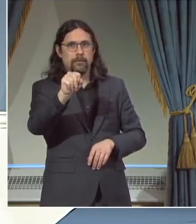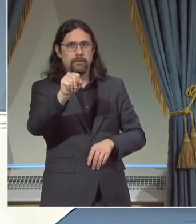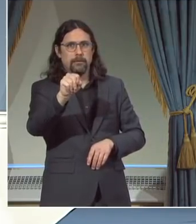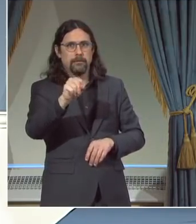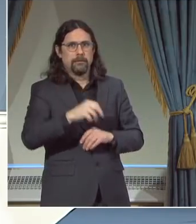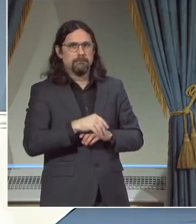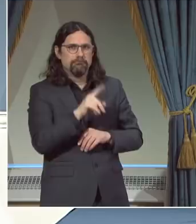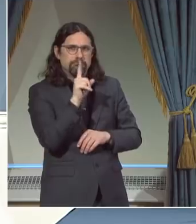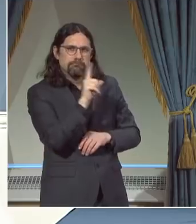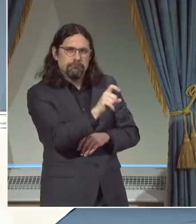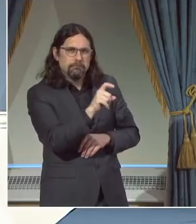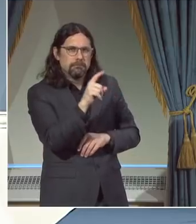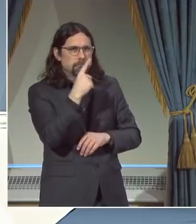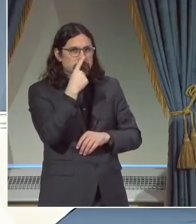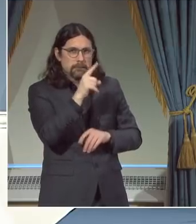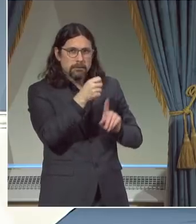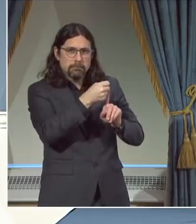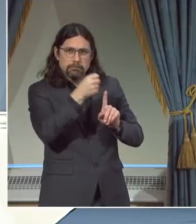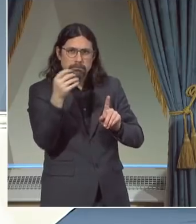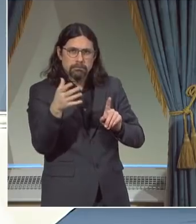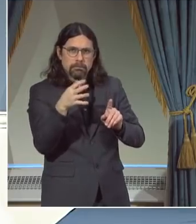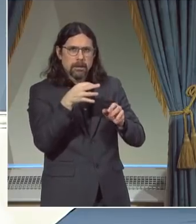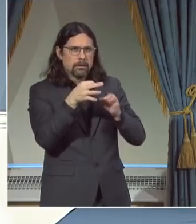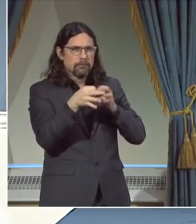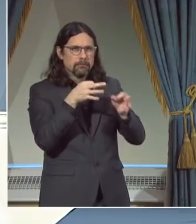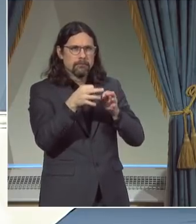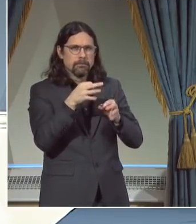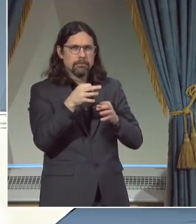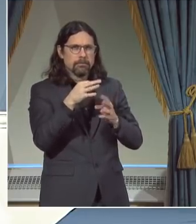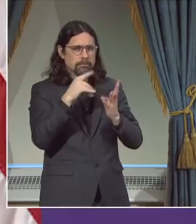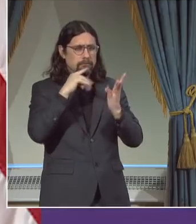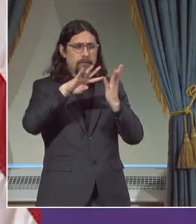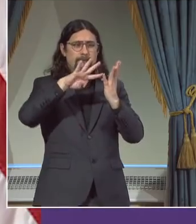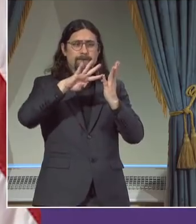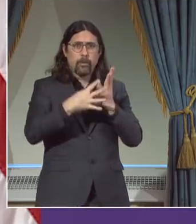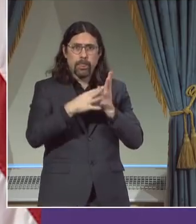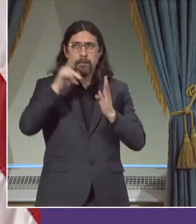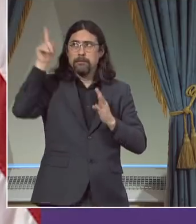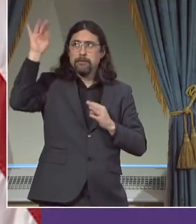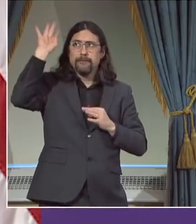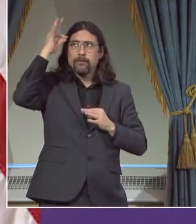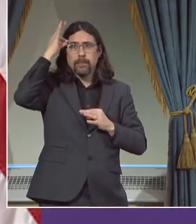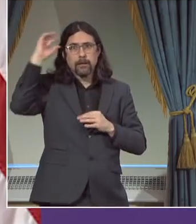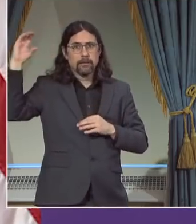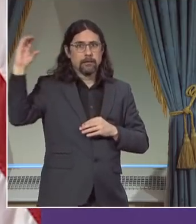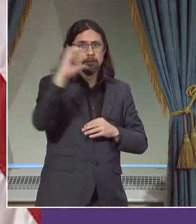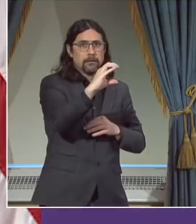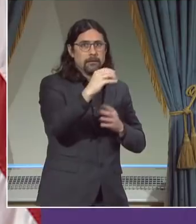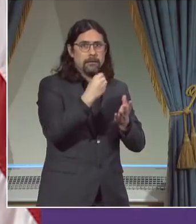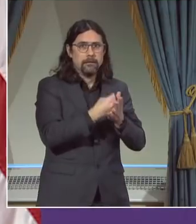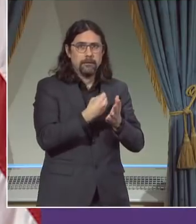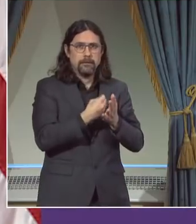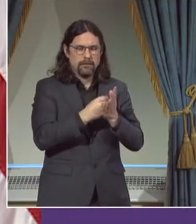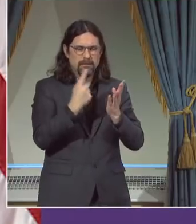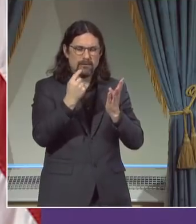WIAS WONDERING IF YOU COULD ELABORATE ON WHAT YOU WANT TO SEE, GIVE A DOLLAR FIGURE IN MIND,